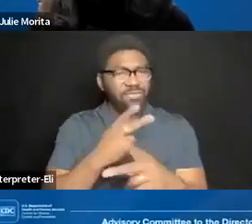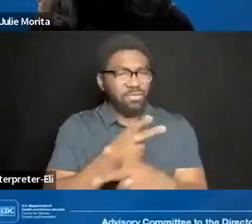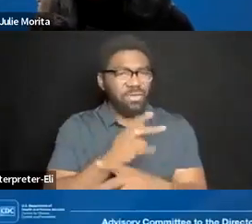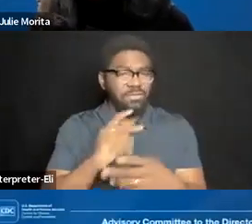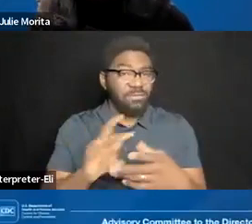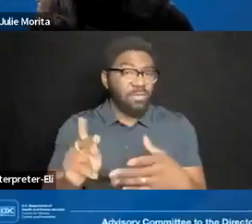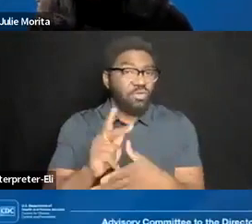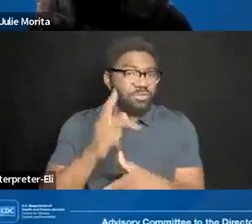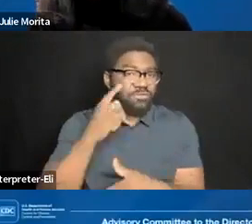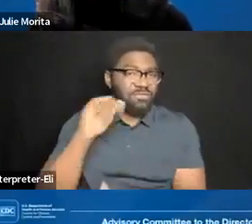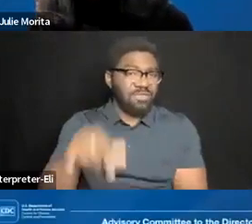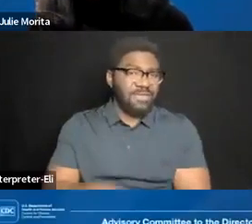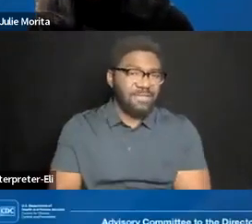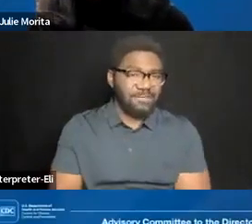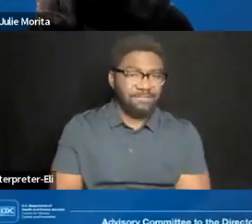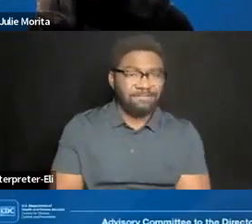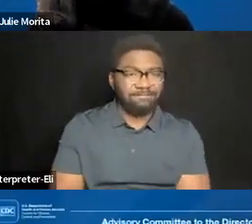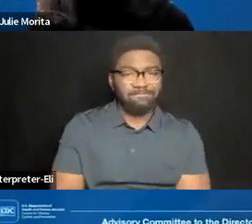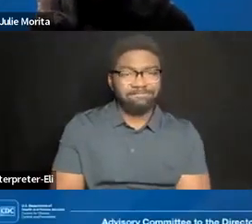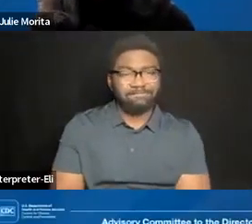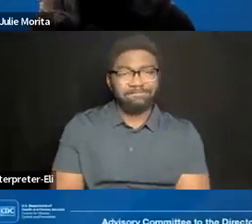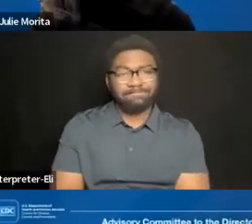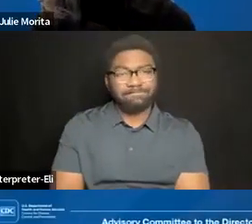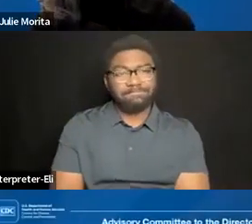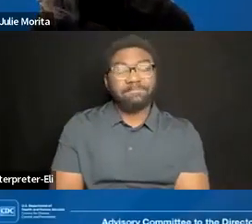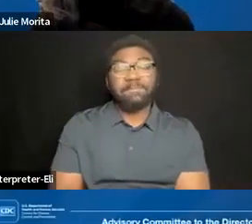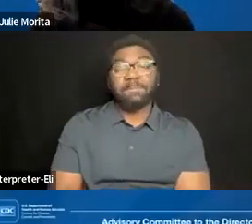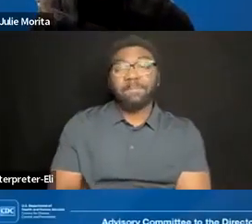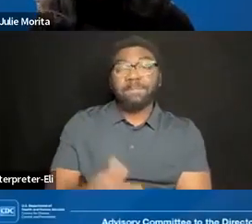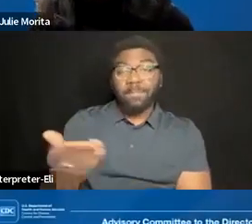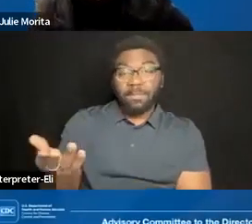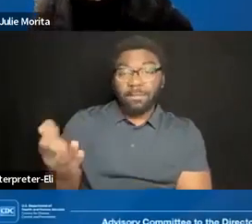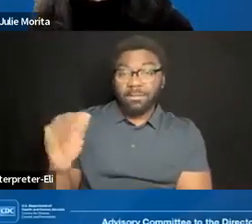Thank you for that presentation, Julie.